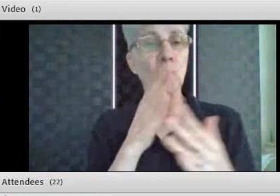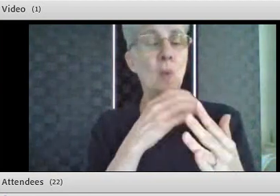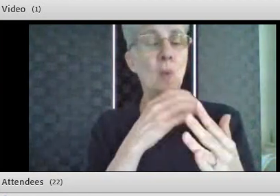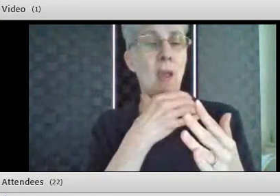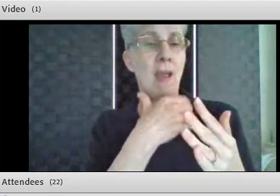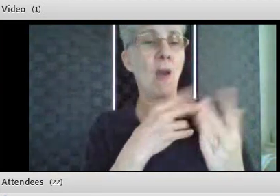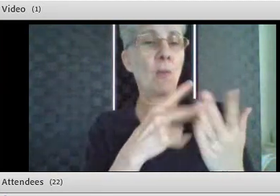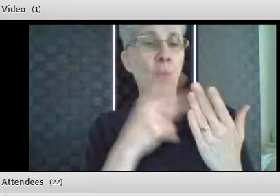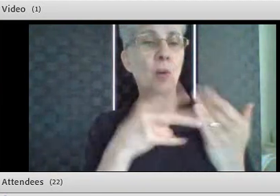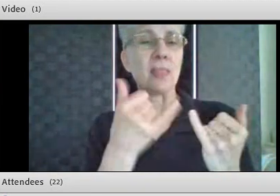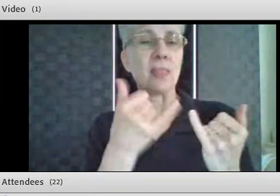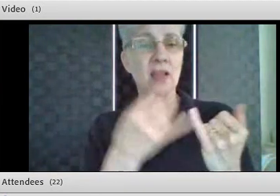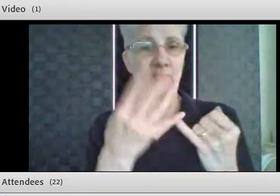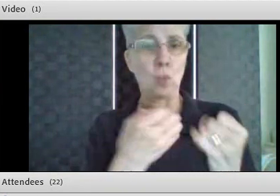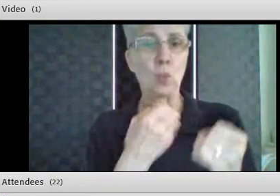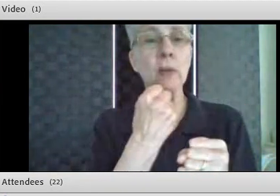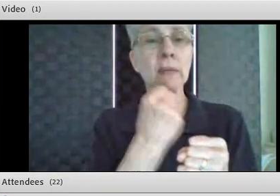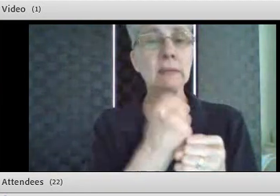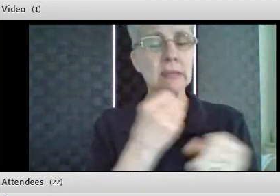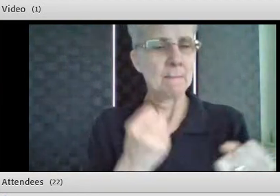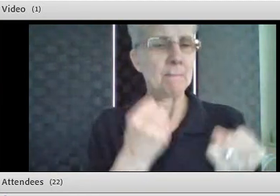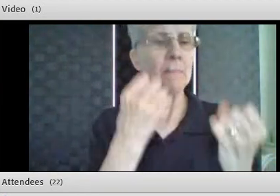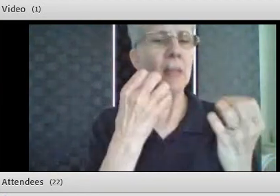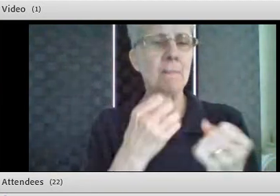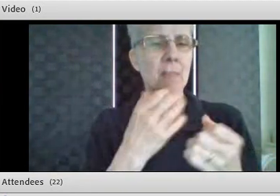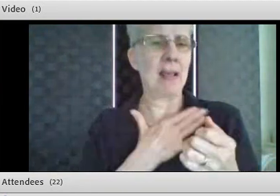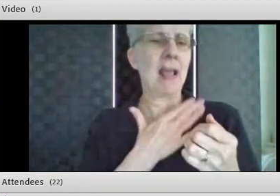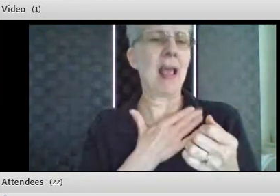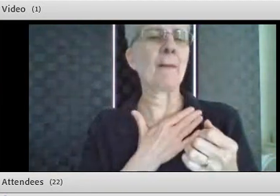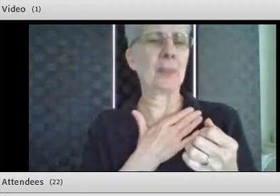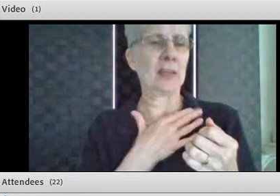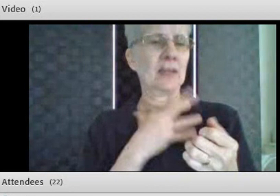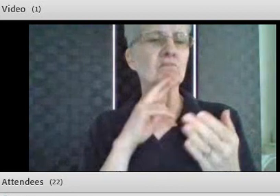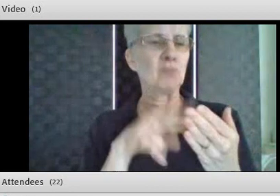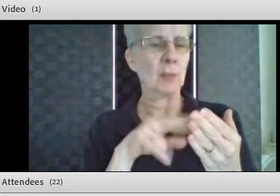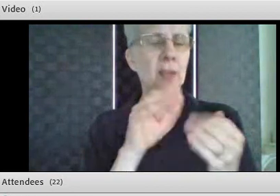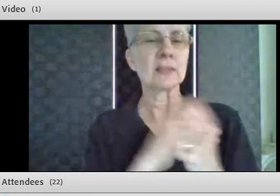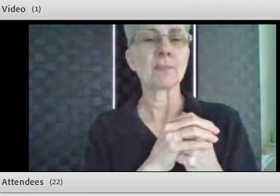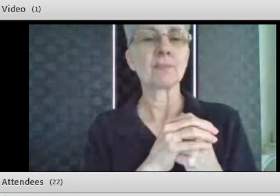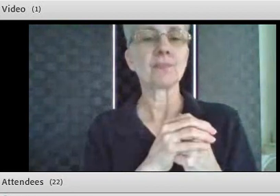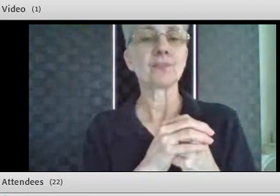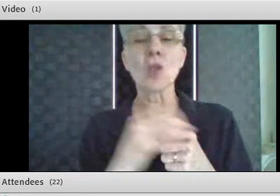in the last 4 years and many, many, many happy reviews. Hilary: And one of the things that makes us unique